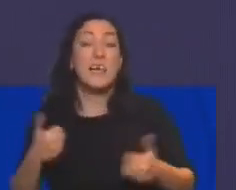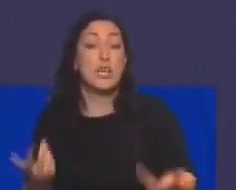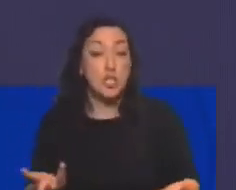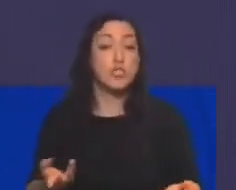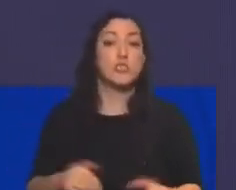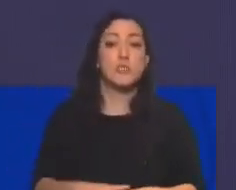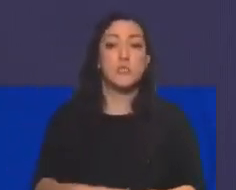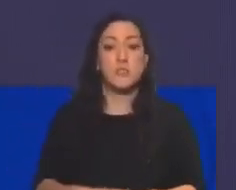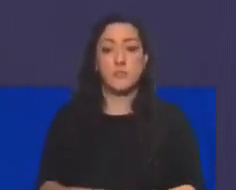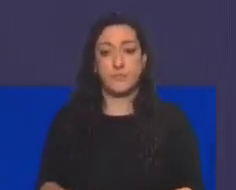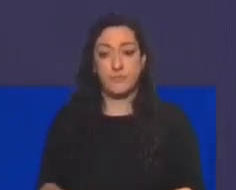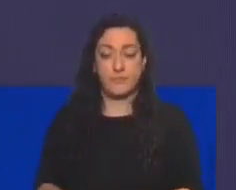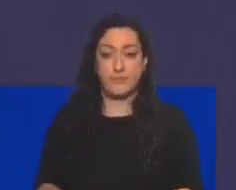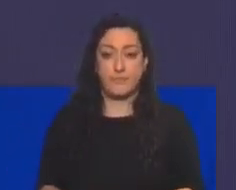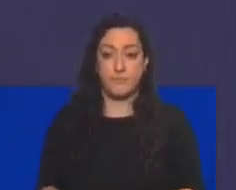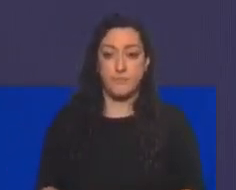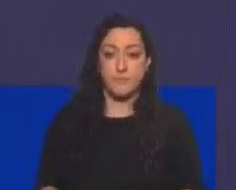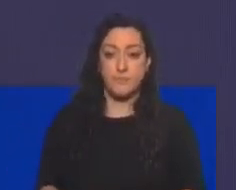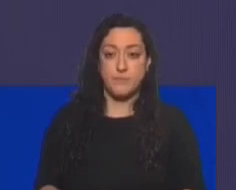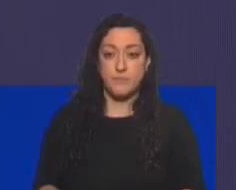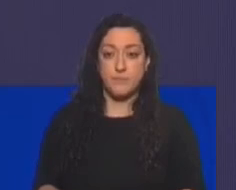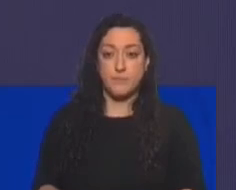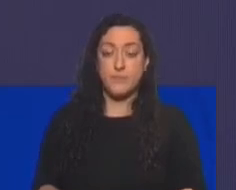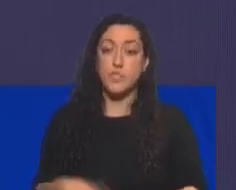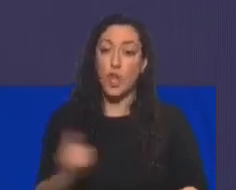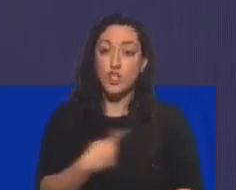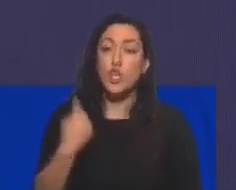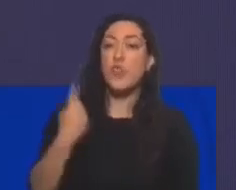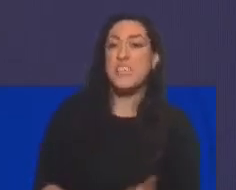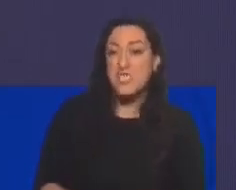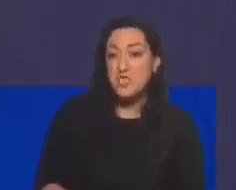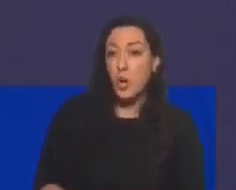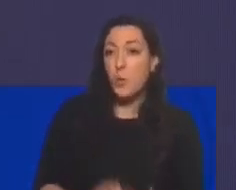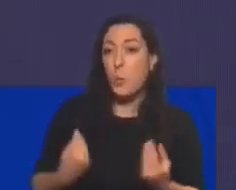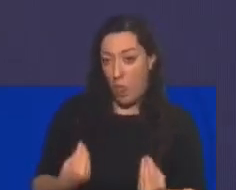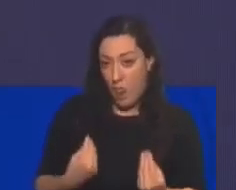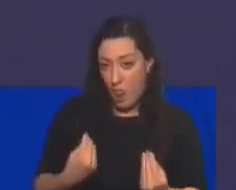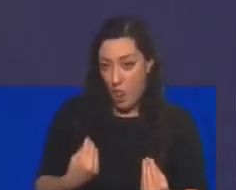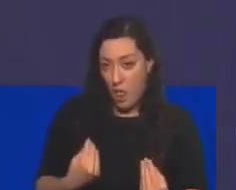deficit. In that sense, we decided to go and do something more